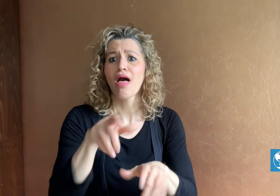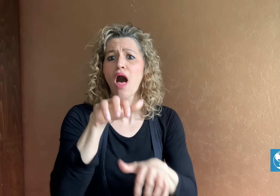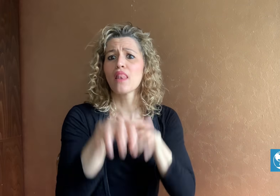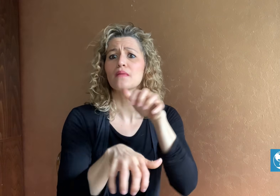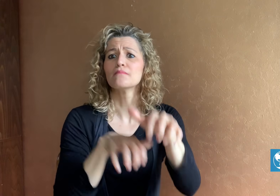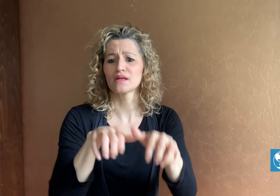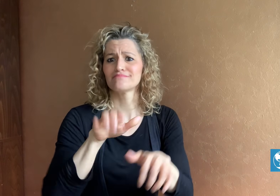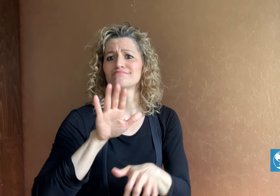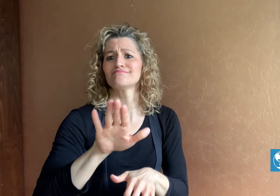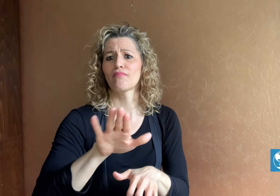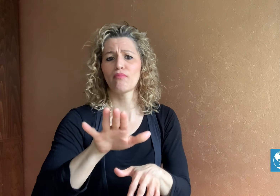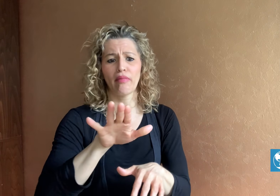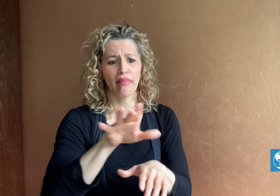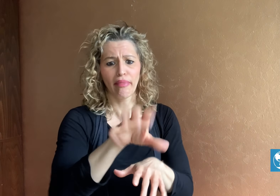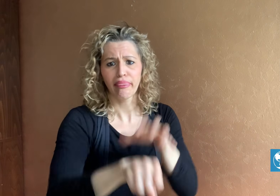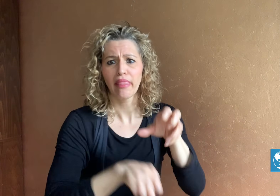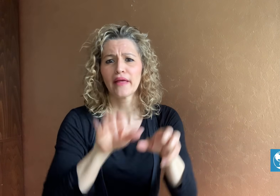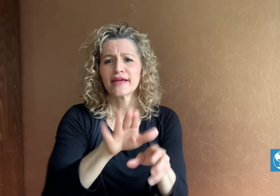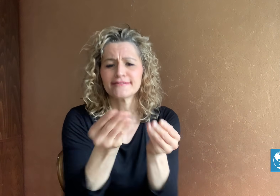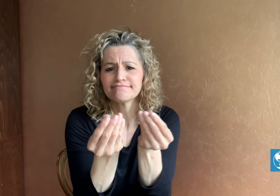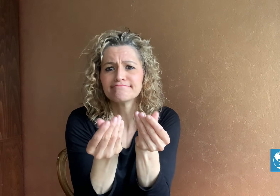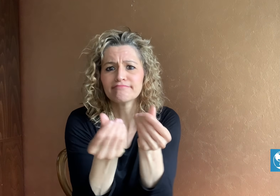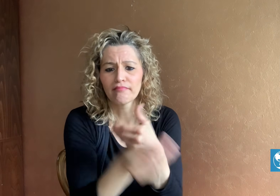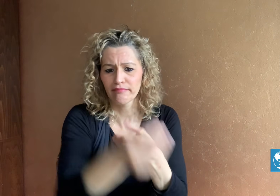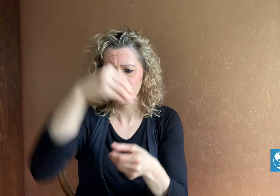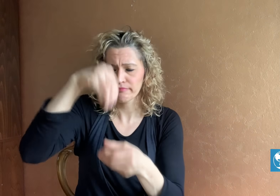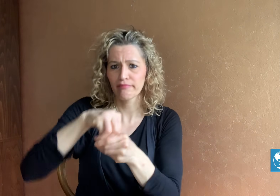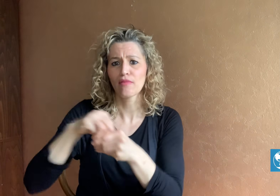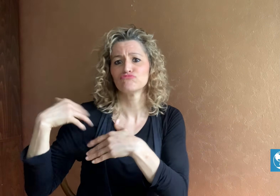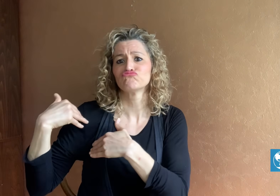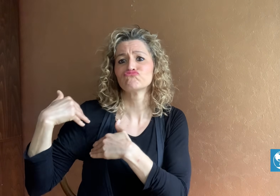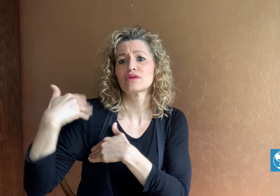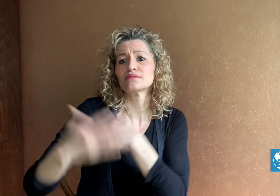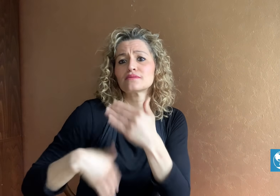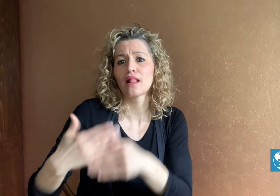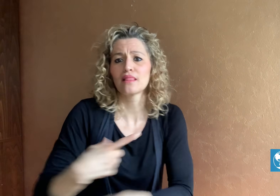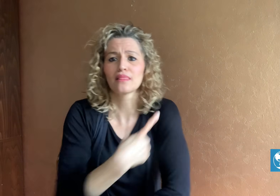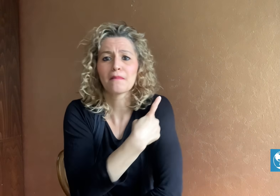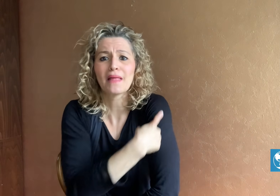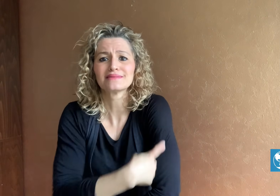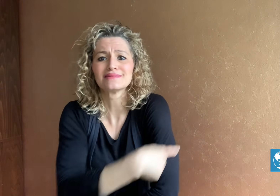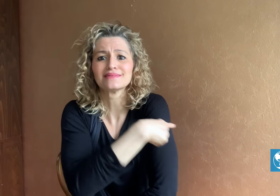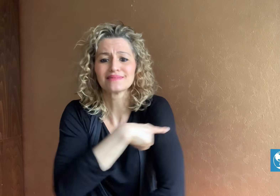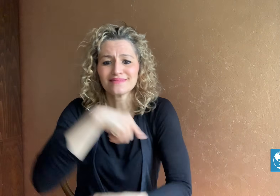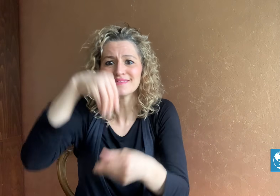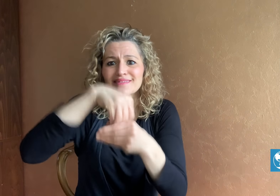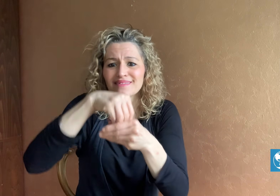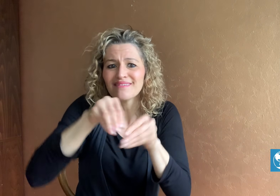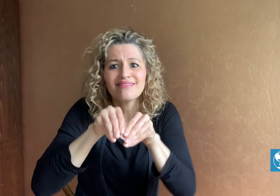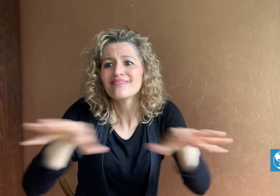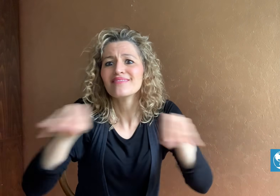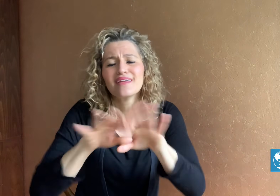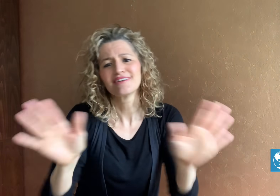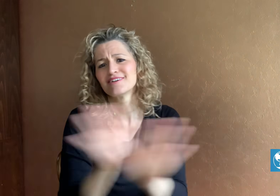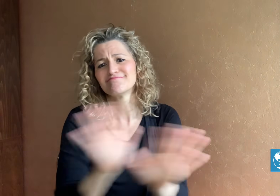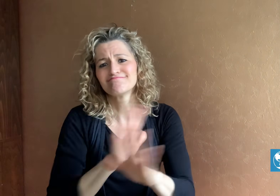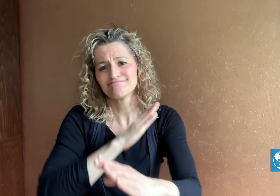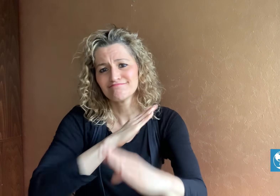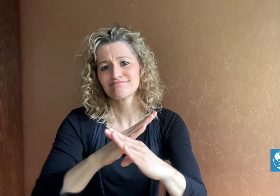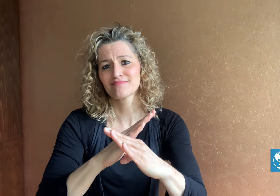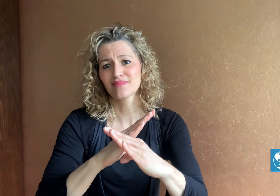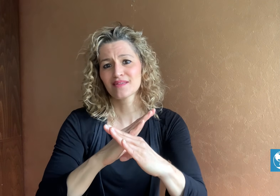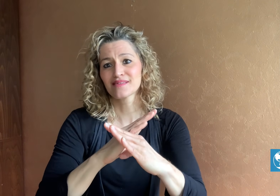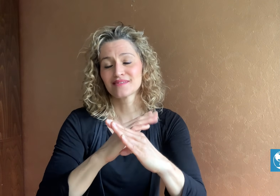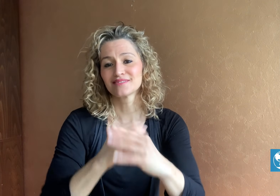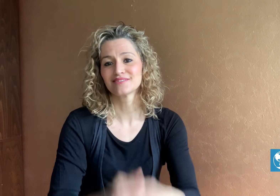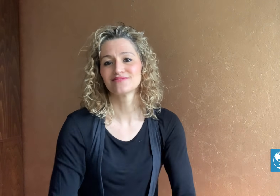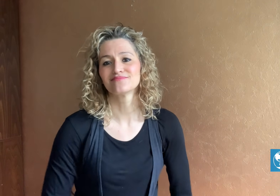markets and the use of wildlife in traditional medicine.